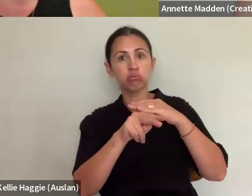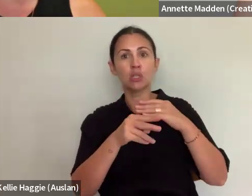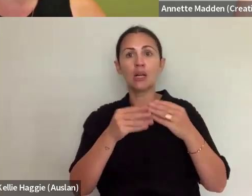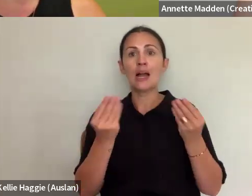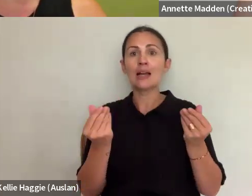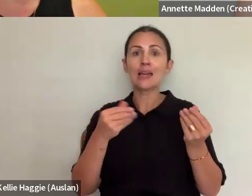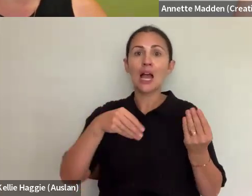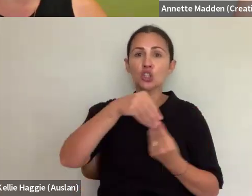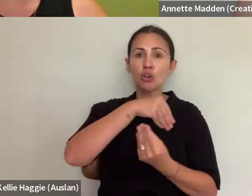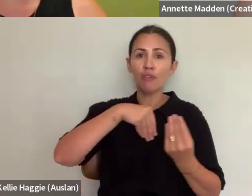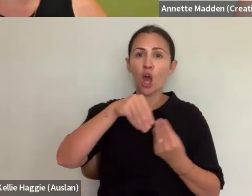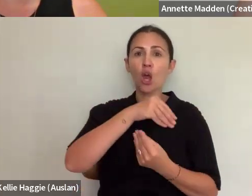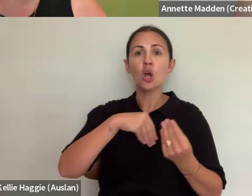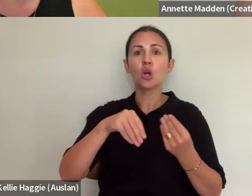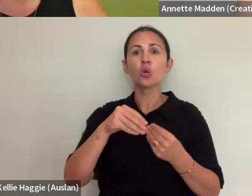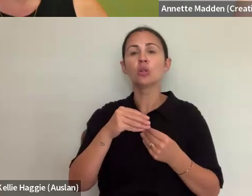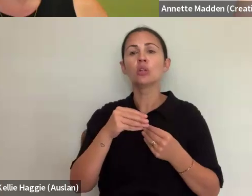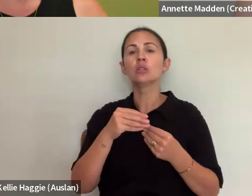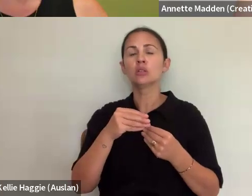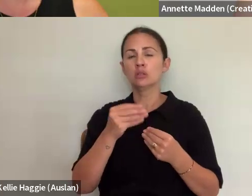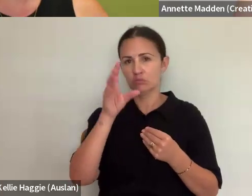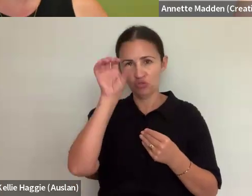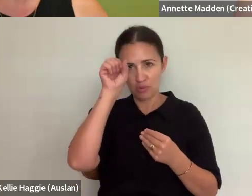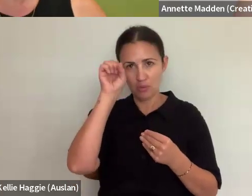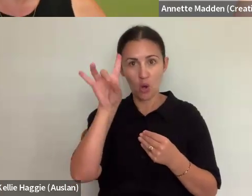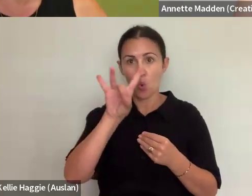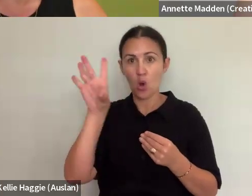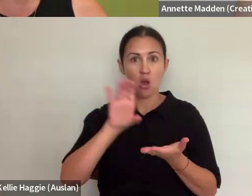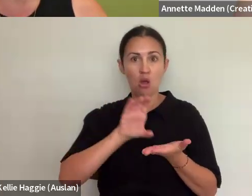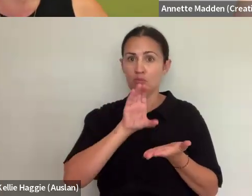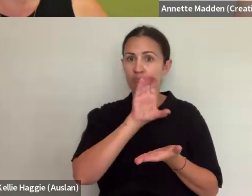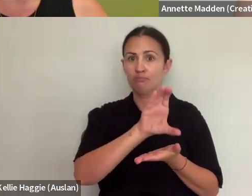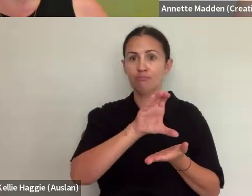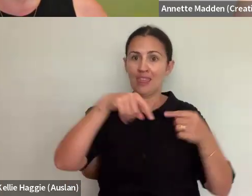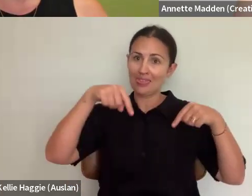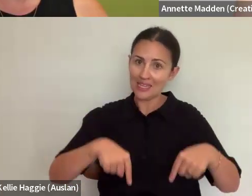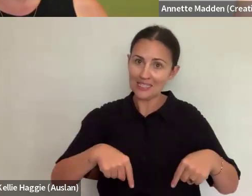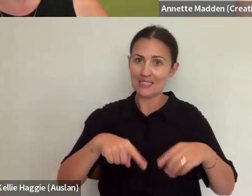. So I think that for an organisation's cash flow and for your